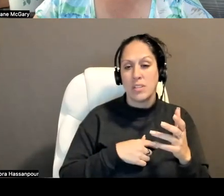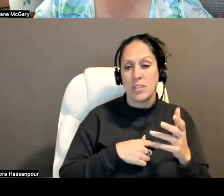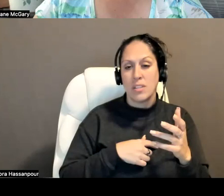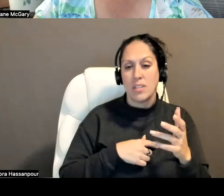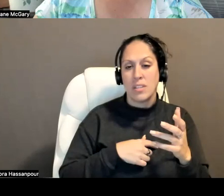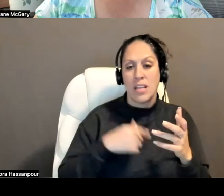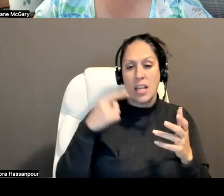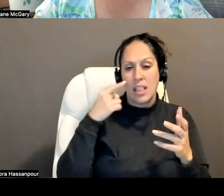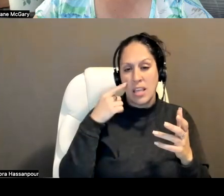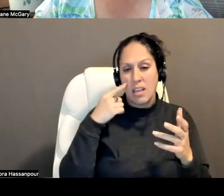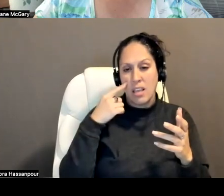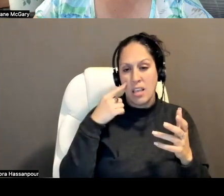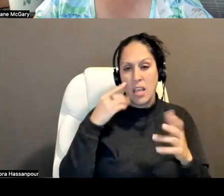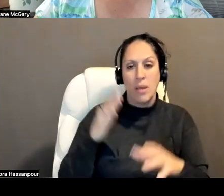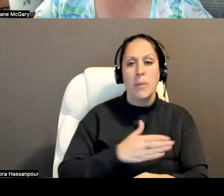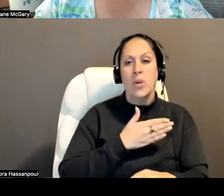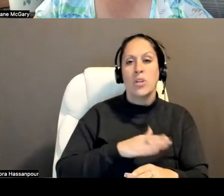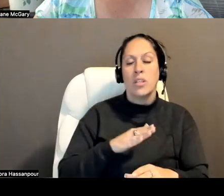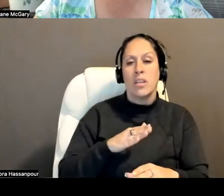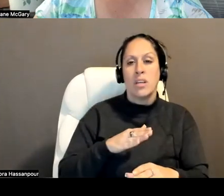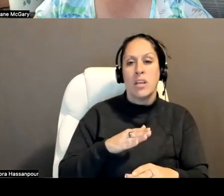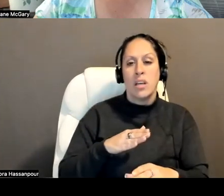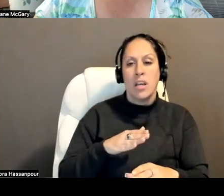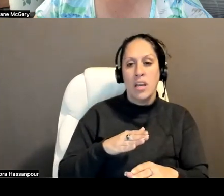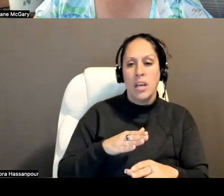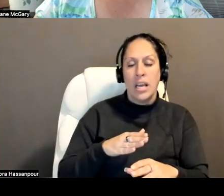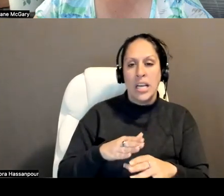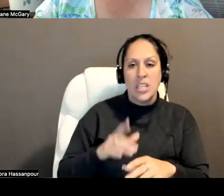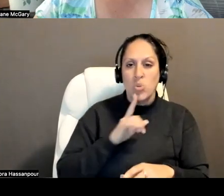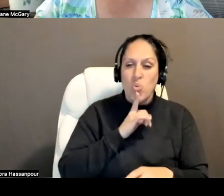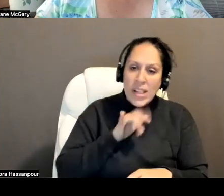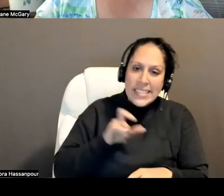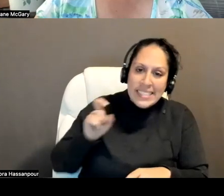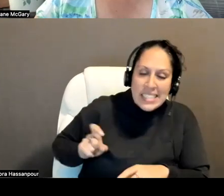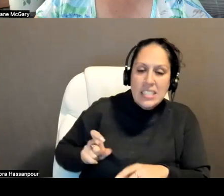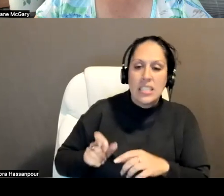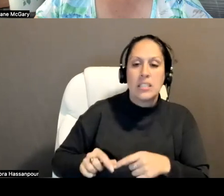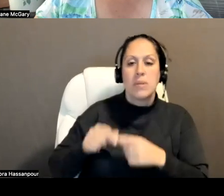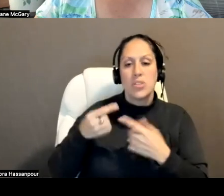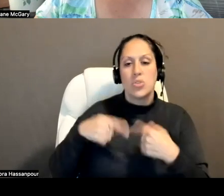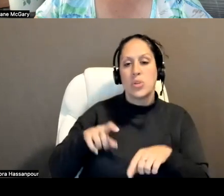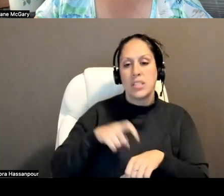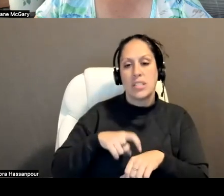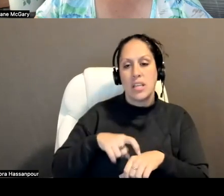I think that music is so much, so needed, especially during the time of uh the pandemic,